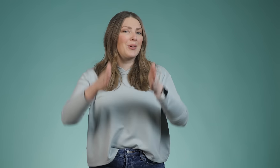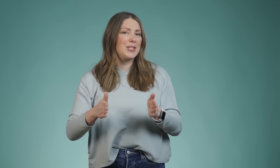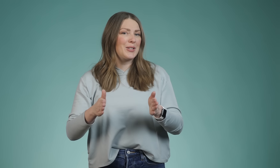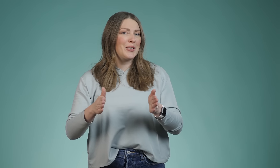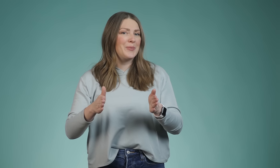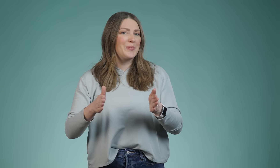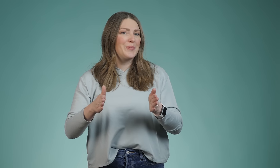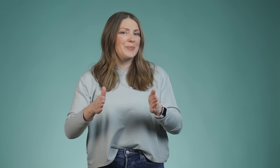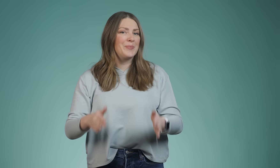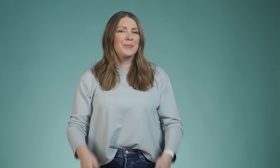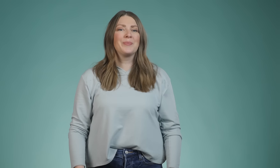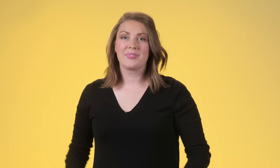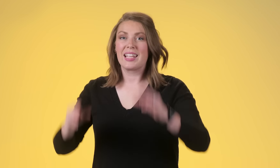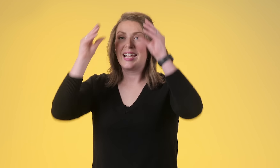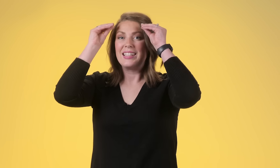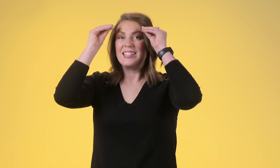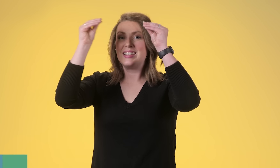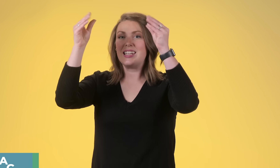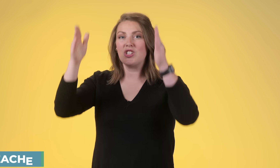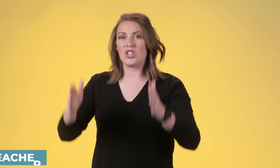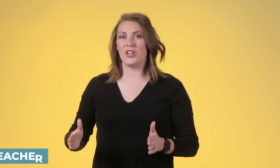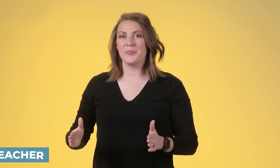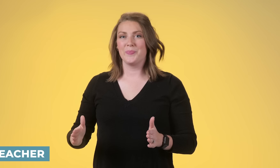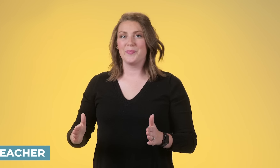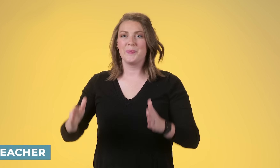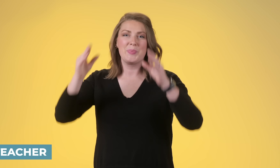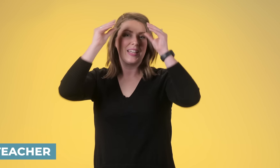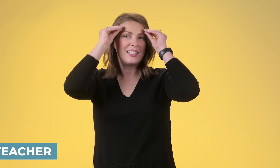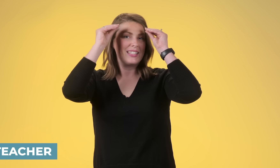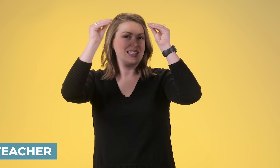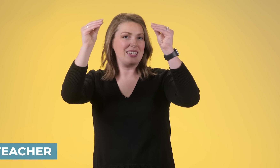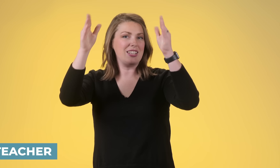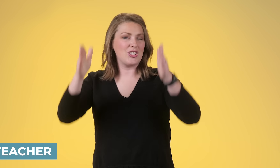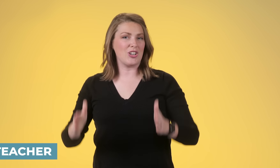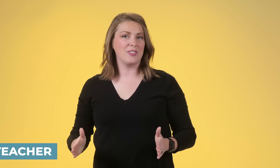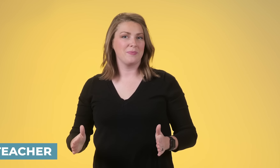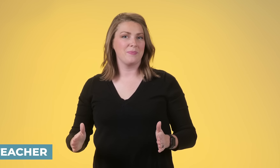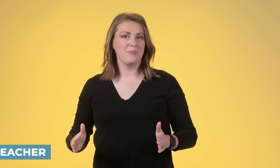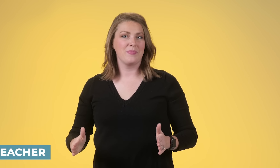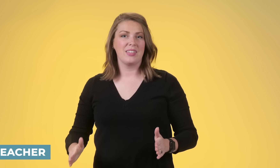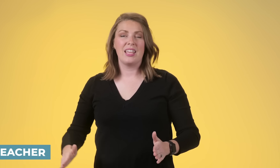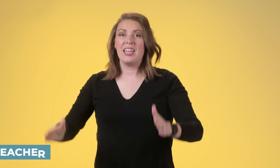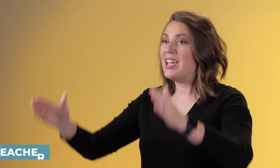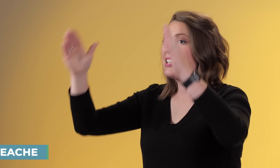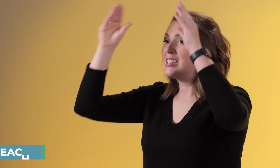Counselor. Teacher.